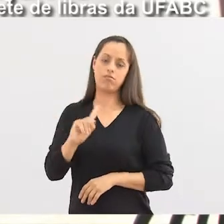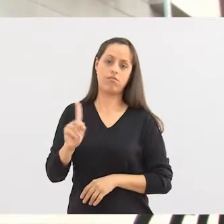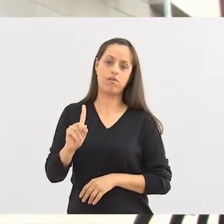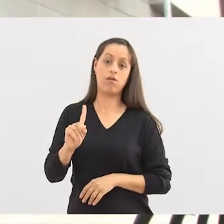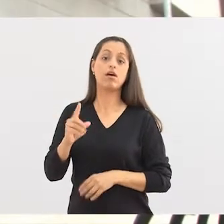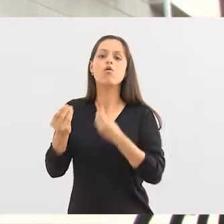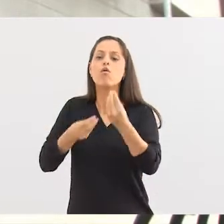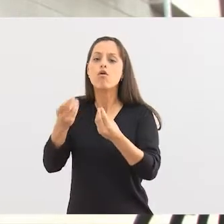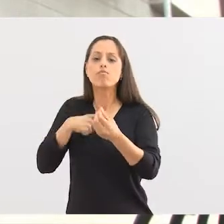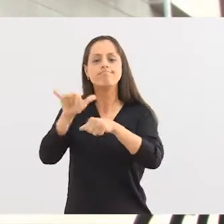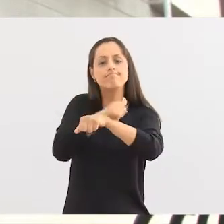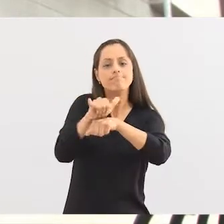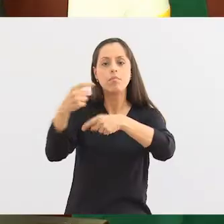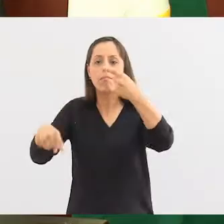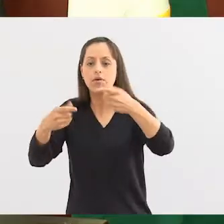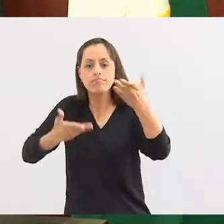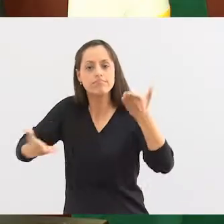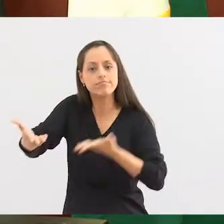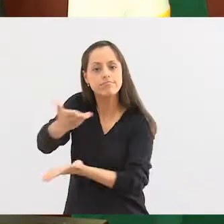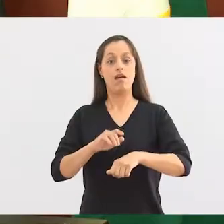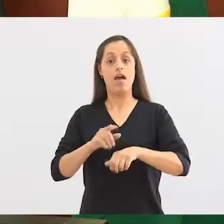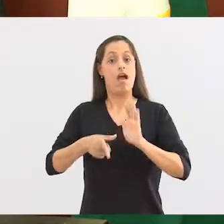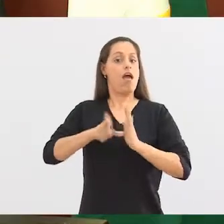The accessibility department is a Proap’s organ.